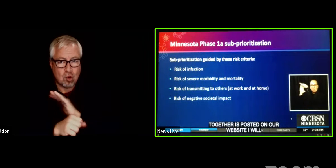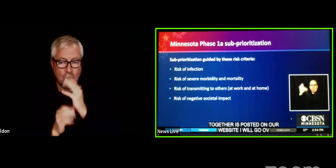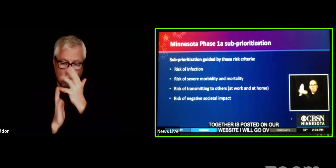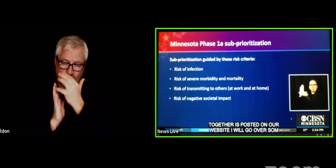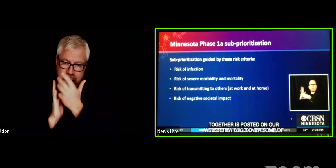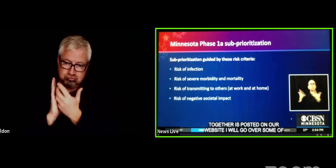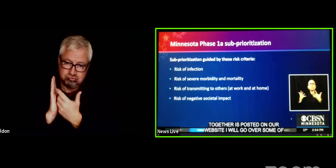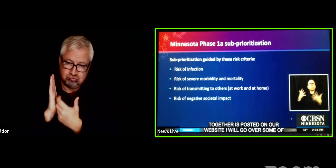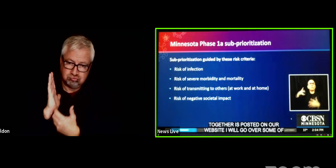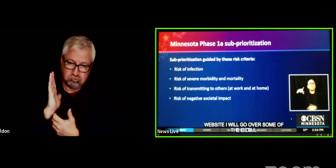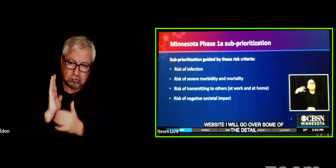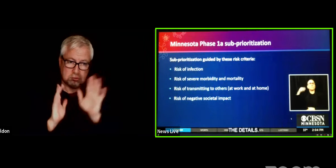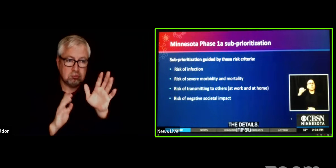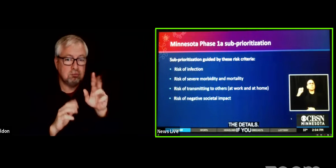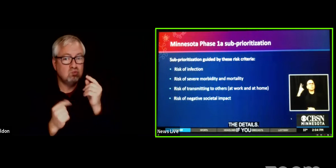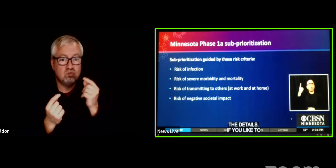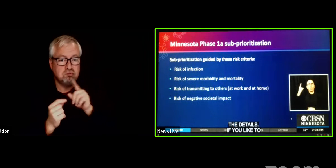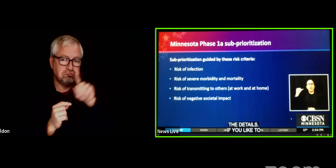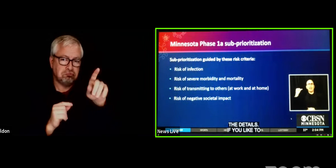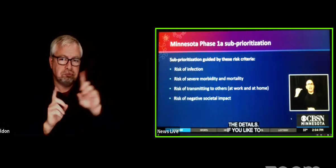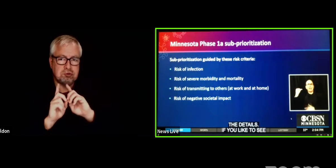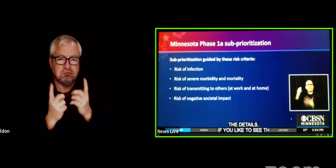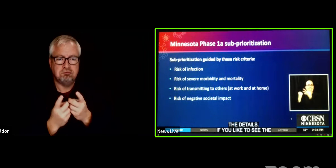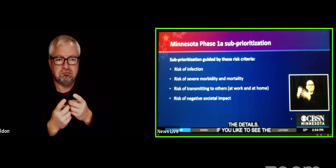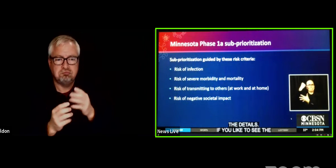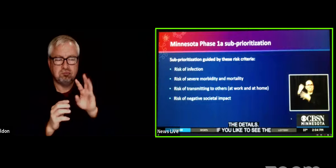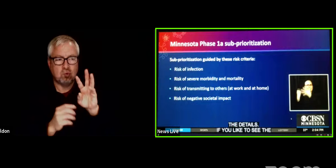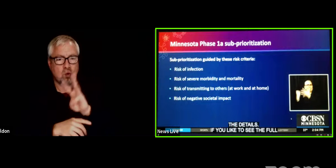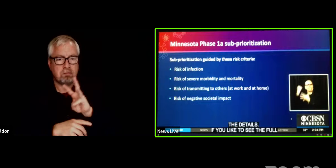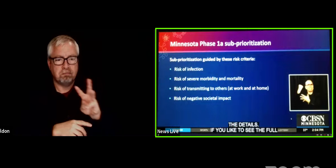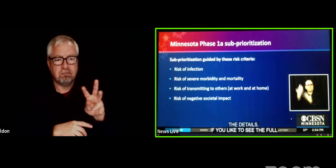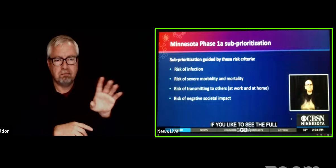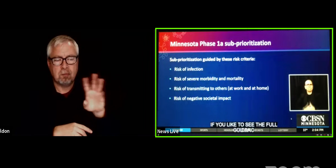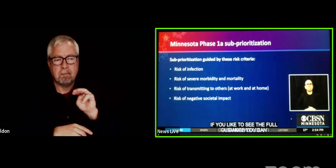WHEN WE LOOKED AT HOW WE SHOULD DISTRIBUTE VACCINE, THERE WERE